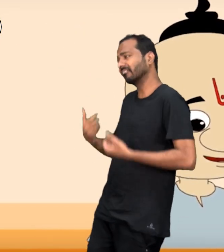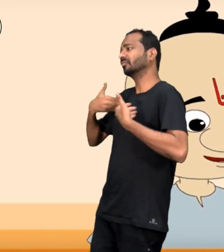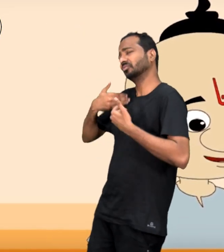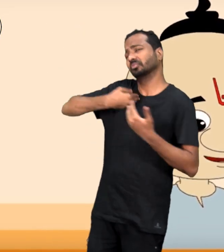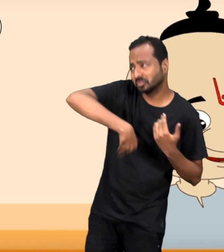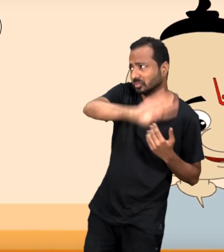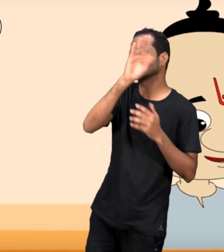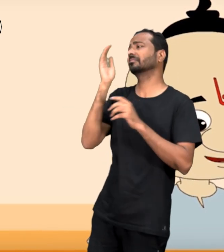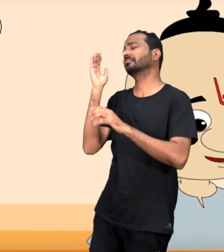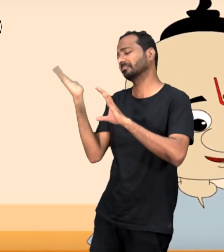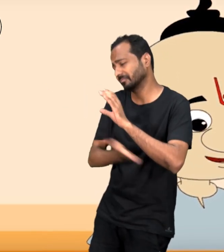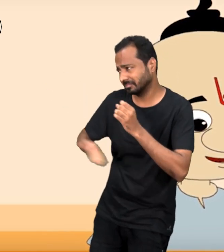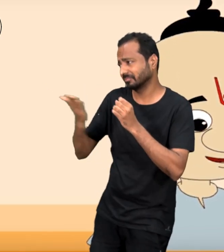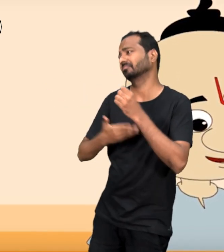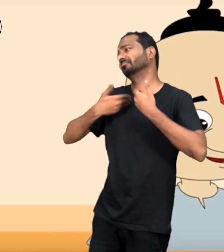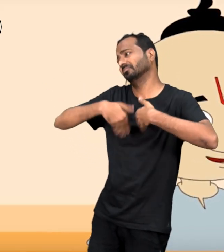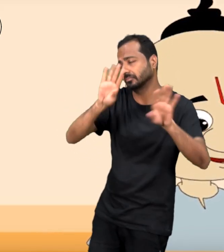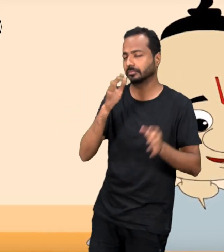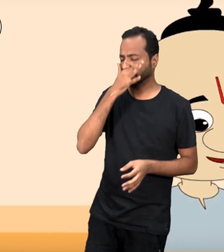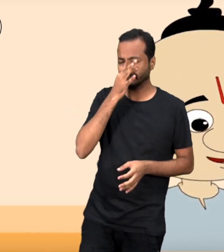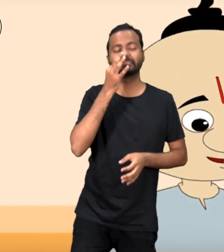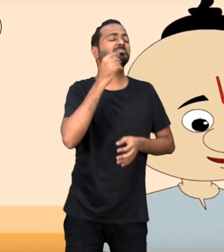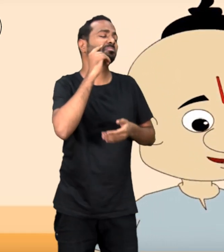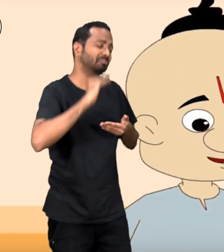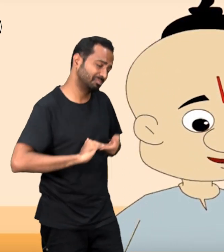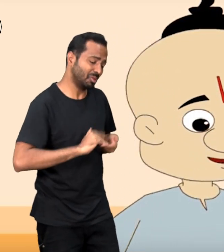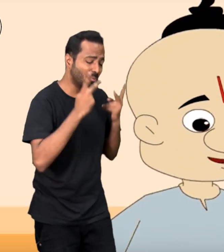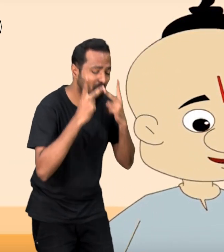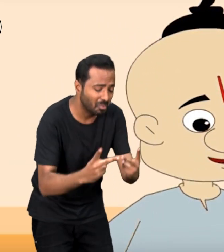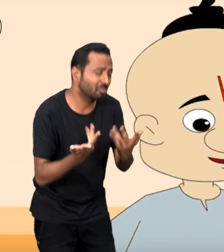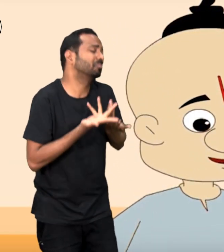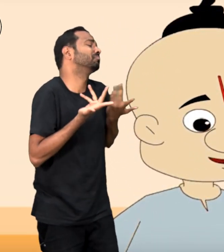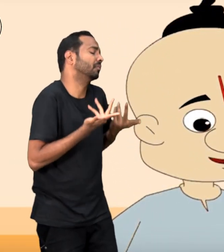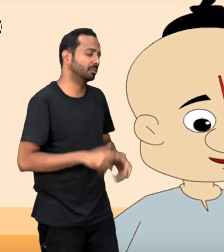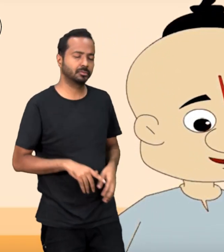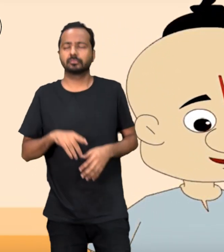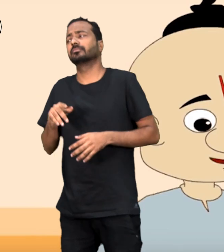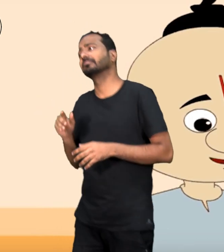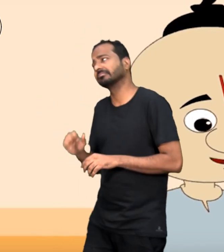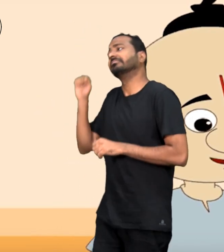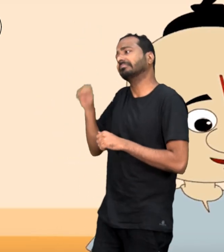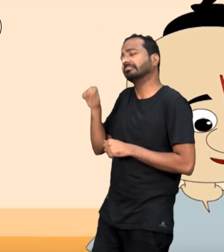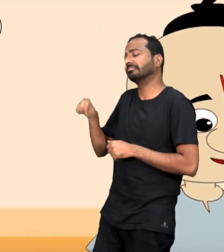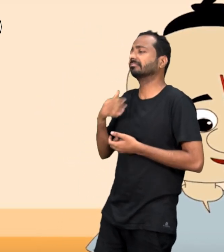I also have to go for work, he said. So who will look after the children?, she asked